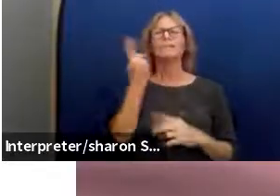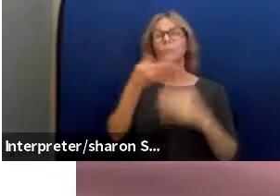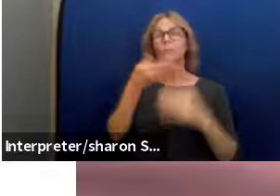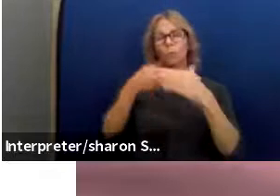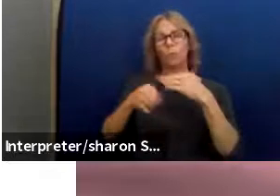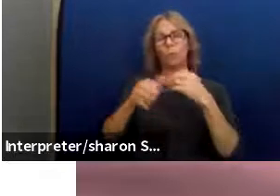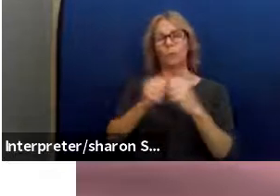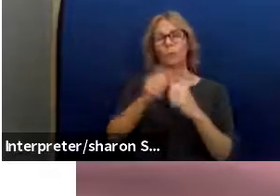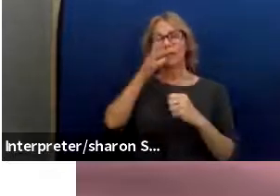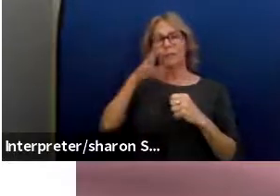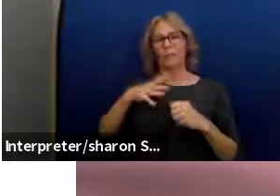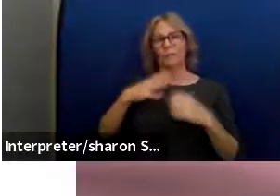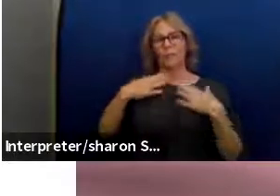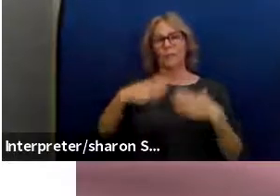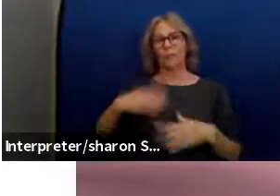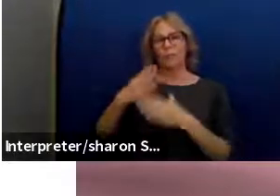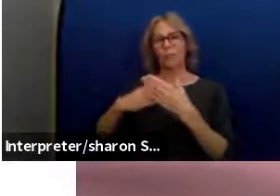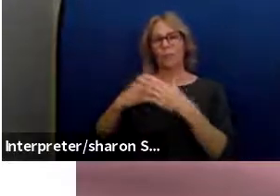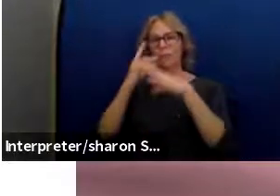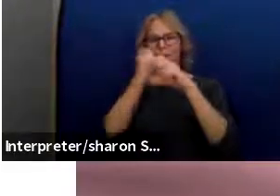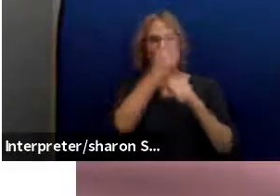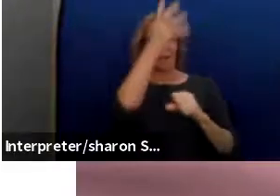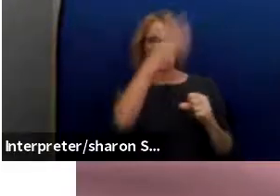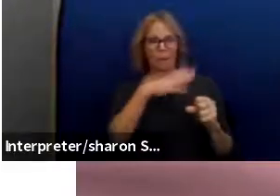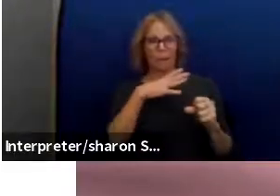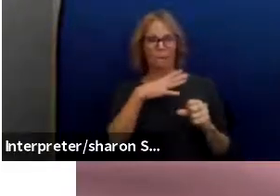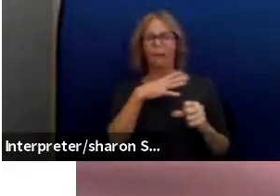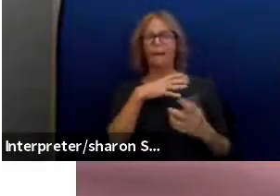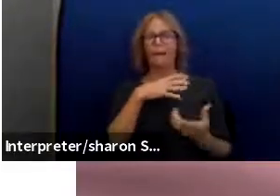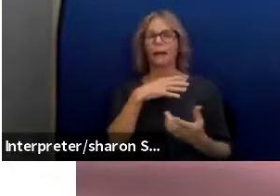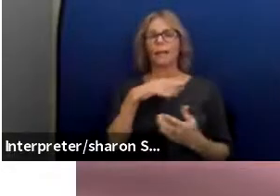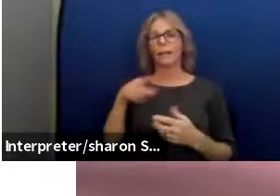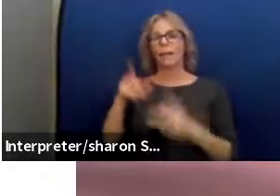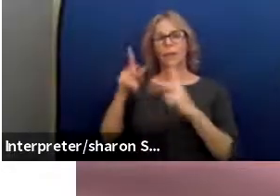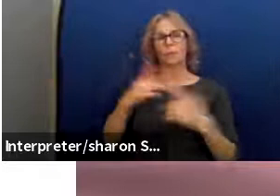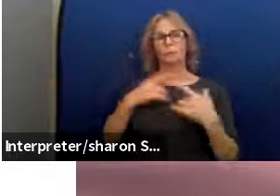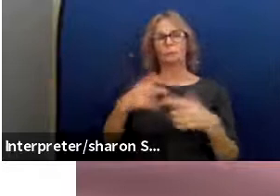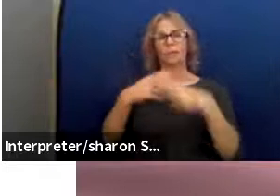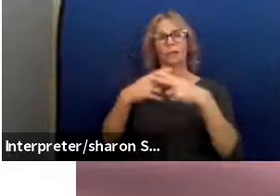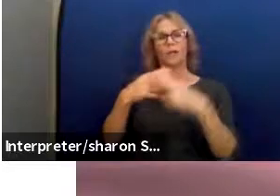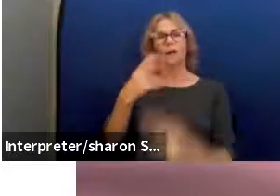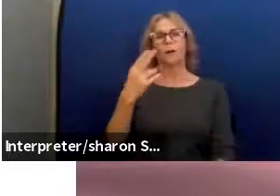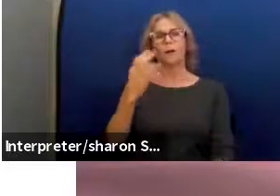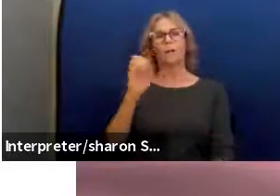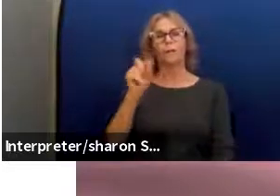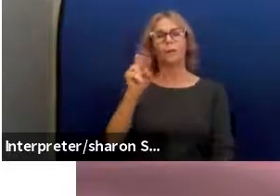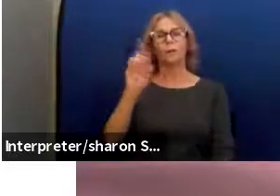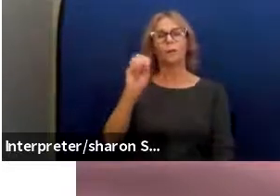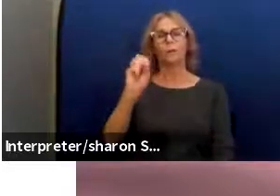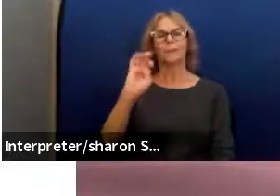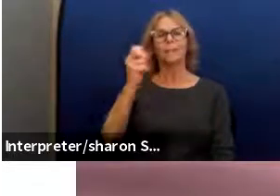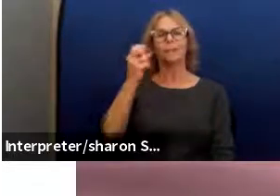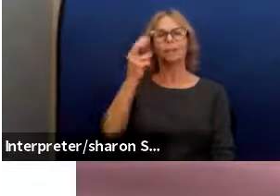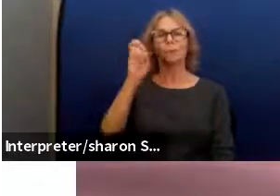female body parts and is attracted to a man, then that that person would typically be called heterosexual, unless that person